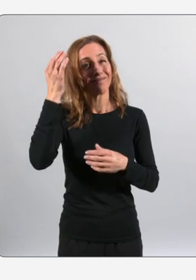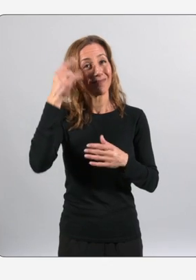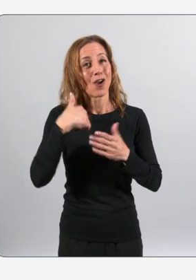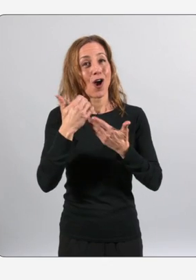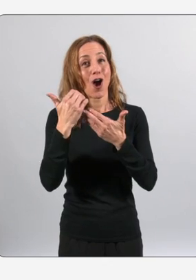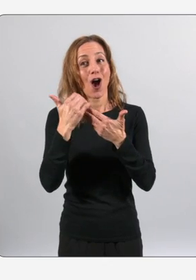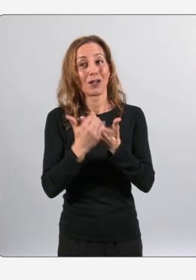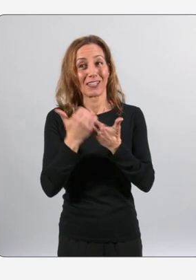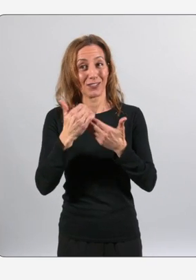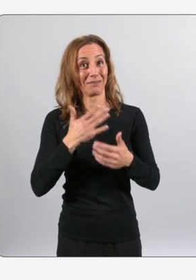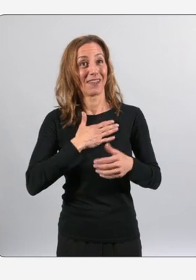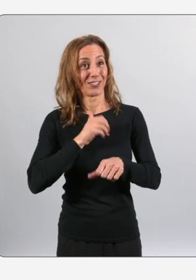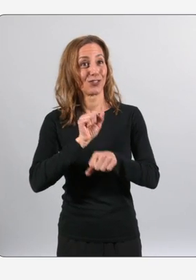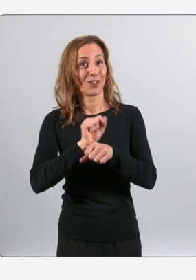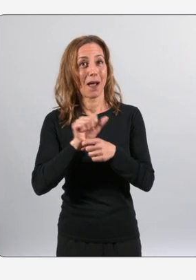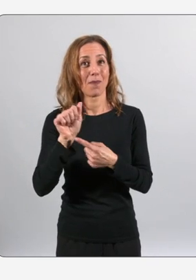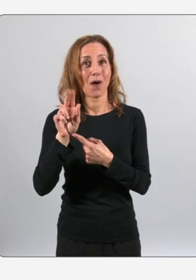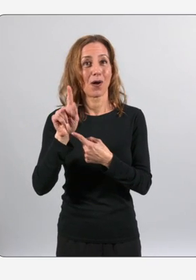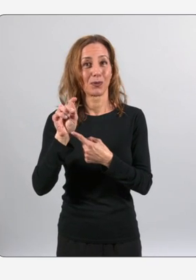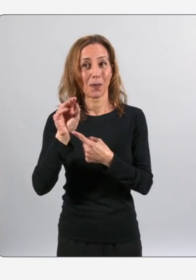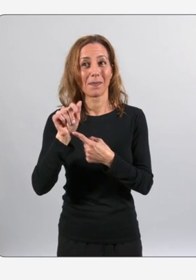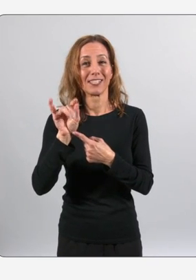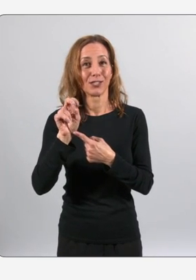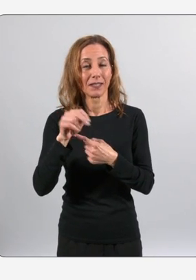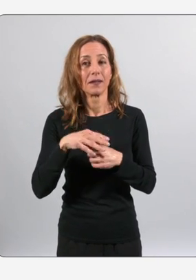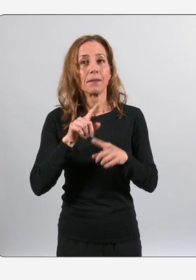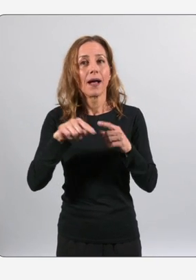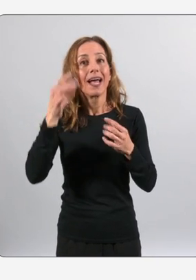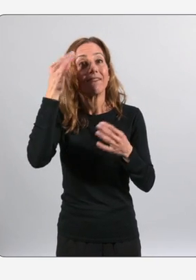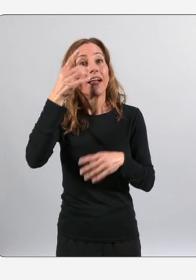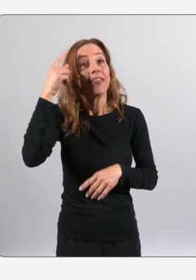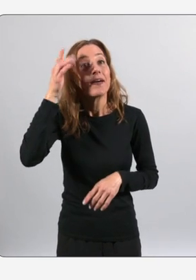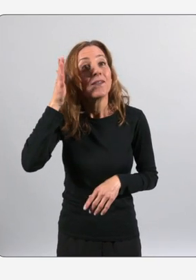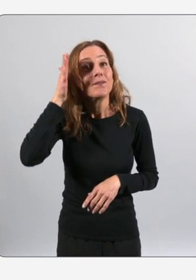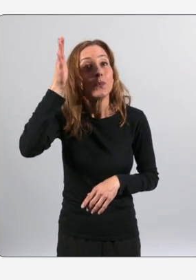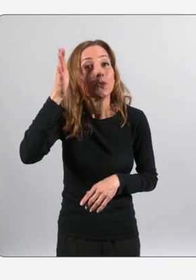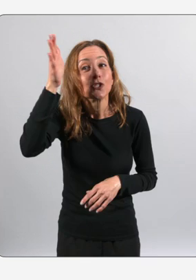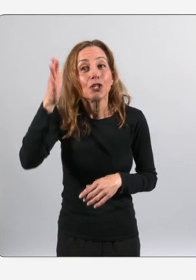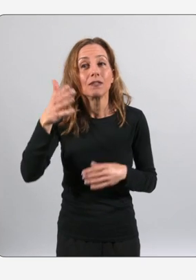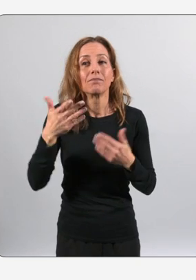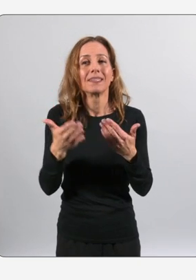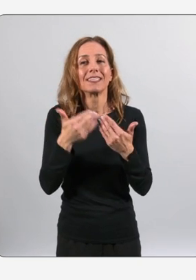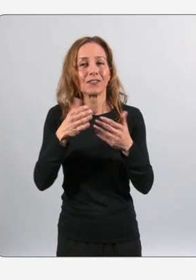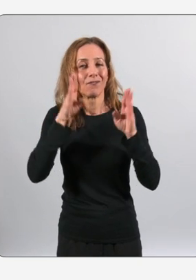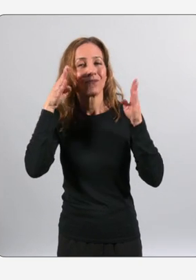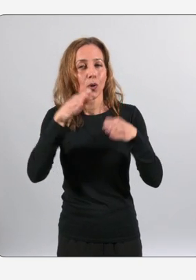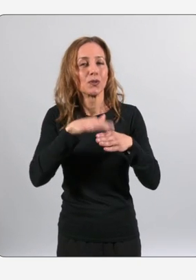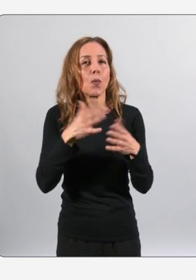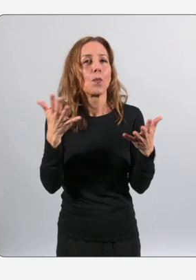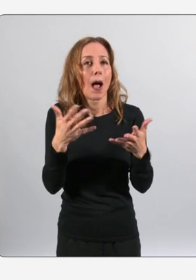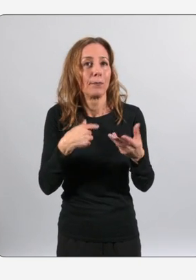but, you know, when you're thinking about the future, it can be easier to focus on what you're losing rather than what you might be gaining because it's more tangible.